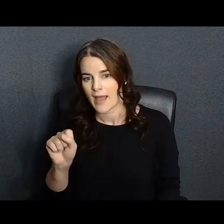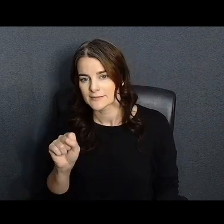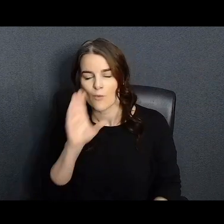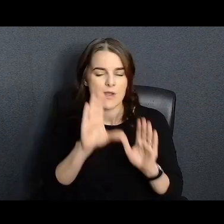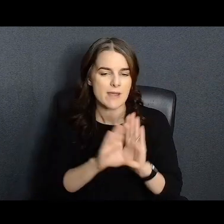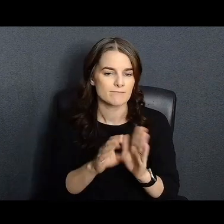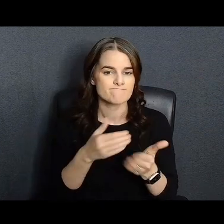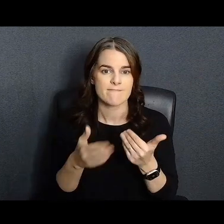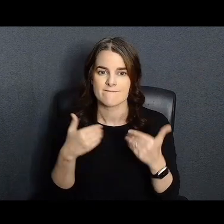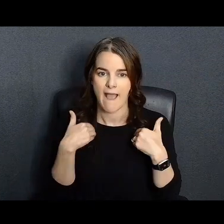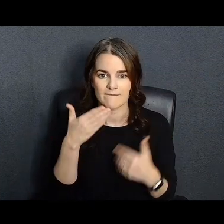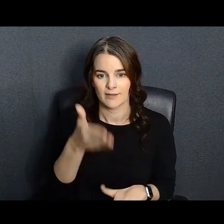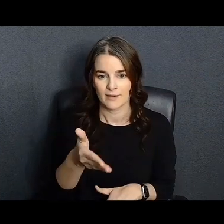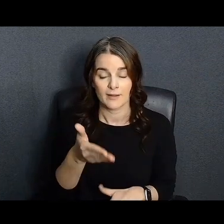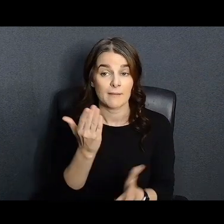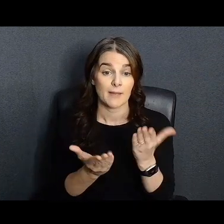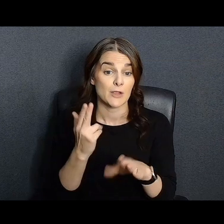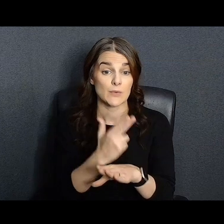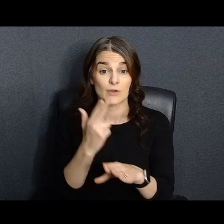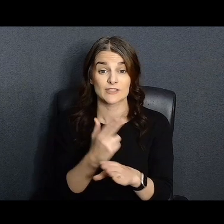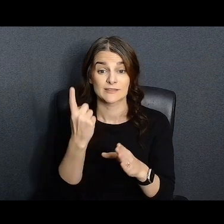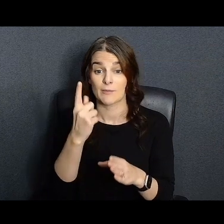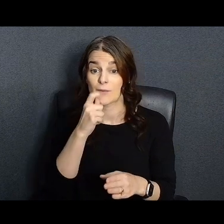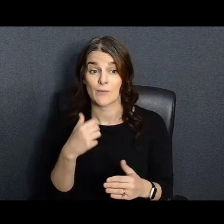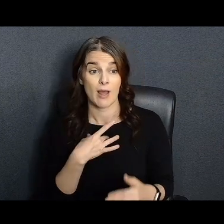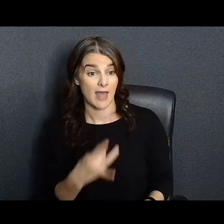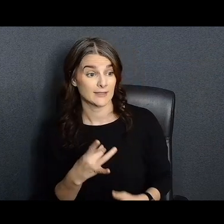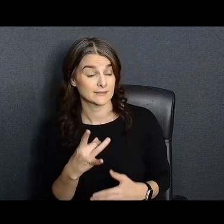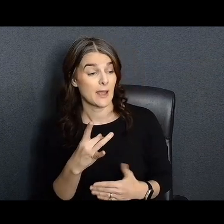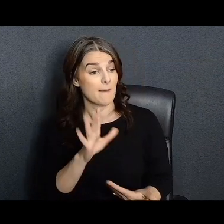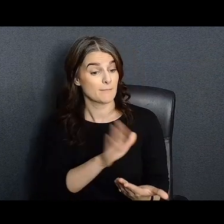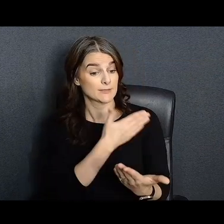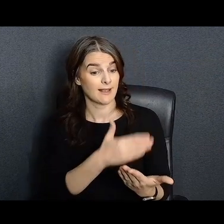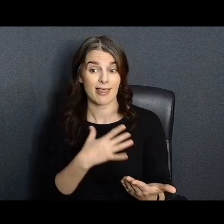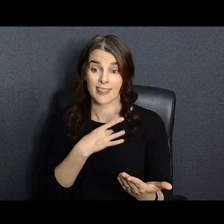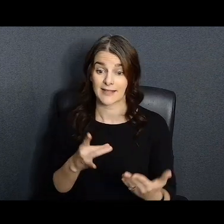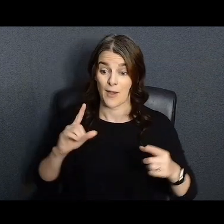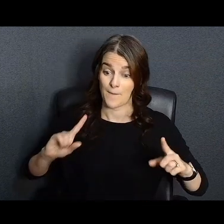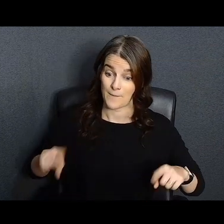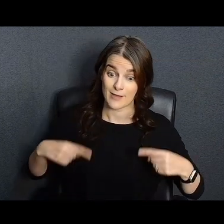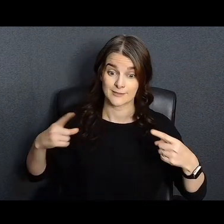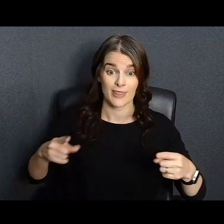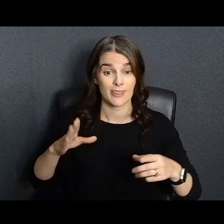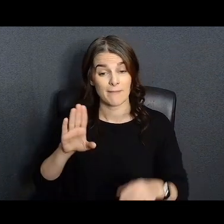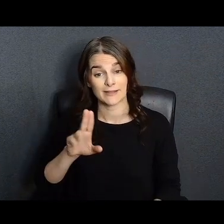You could use it with maybe somebody who likes music. Maybe they like the song, Wheels on the Bus. Maybe you're working in early intervention